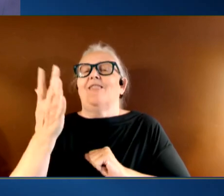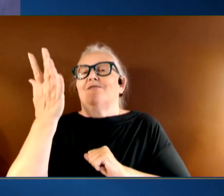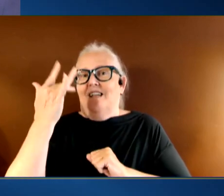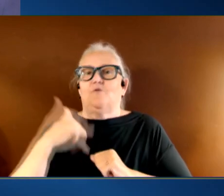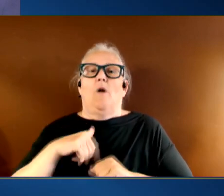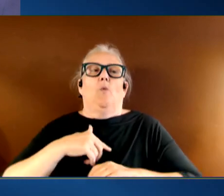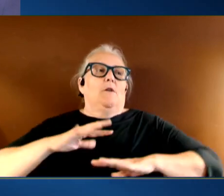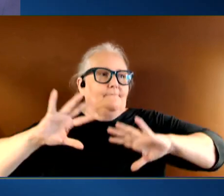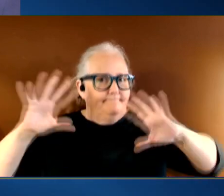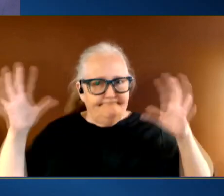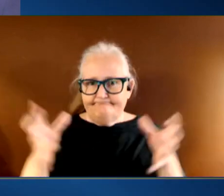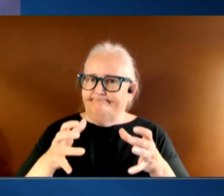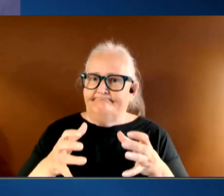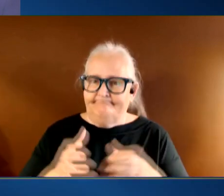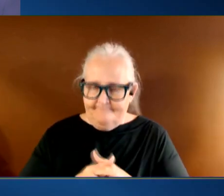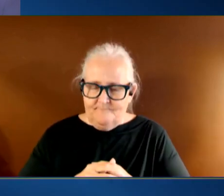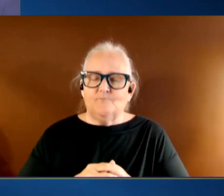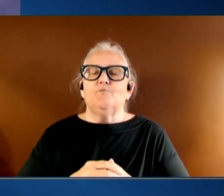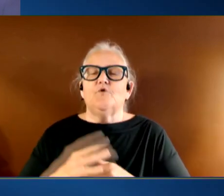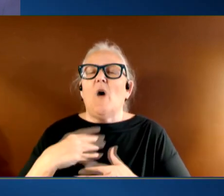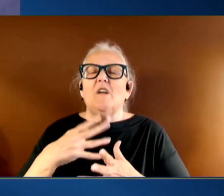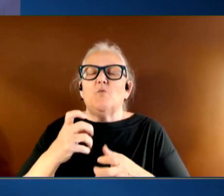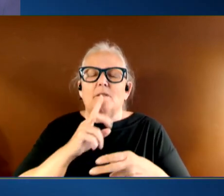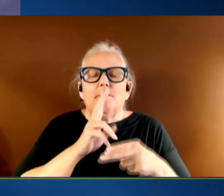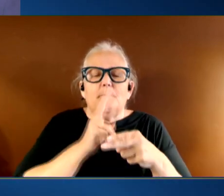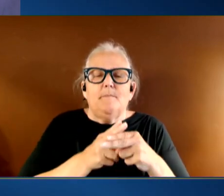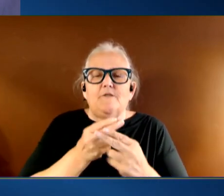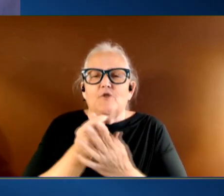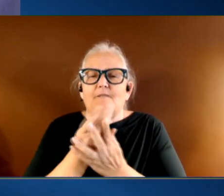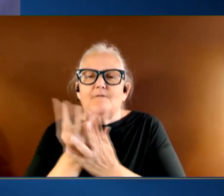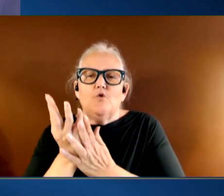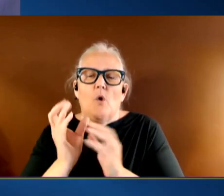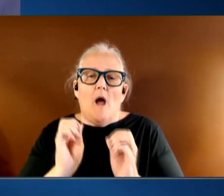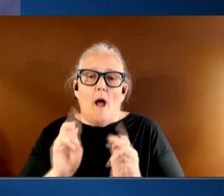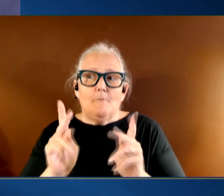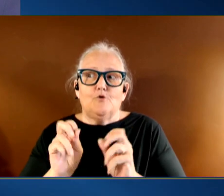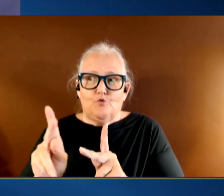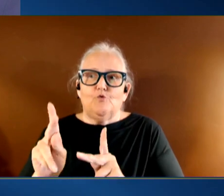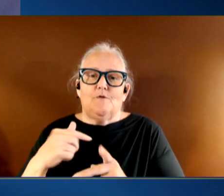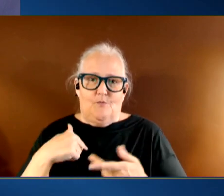So, I just wanted to highlight a couple of opportunities that we've had since we were